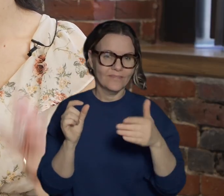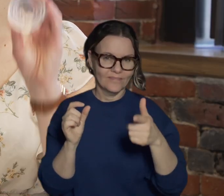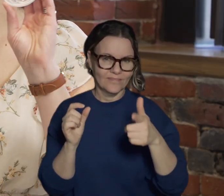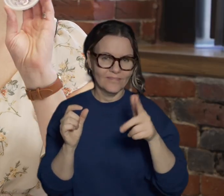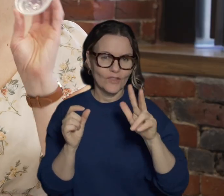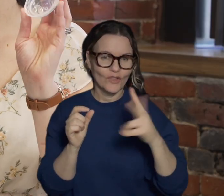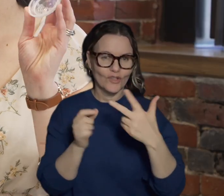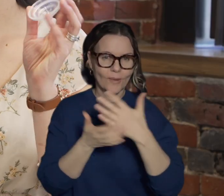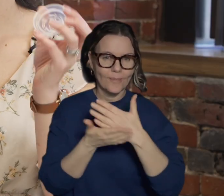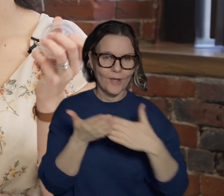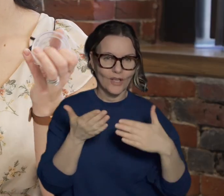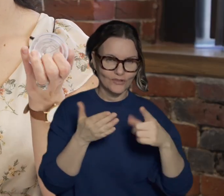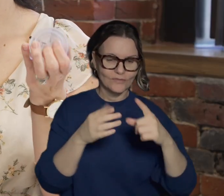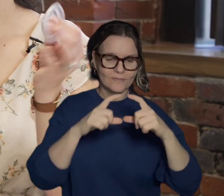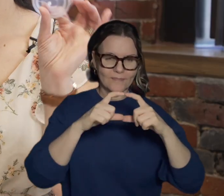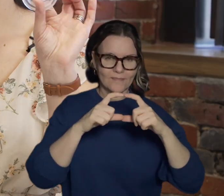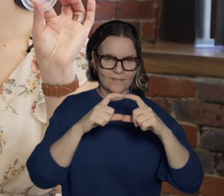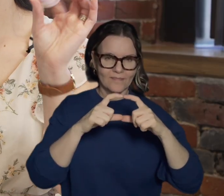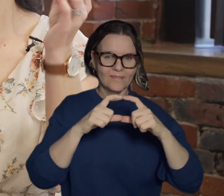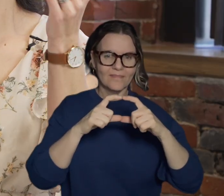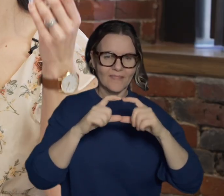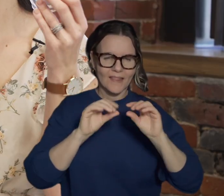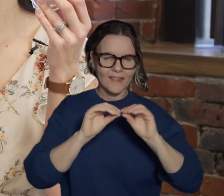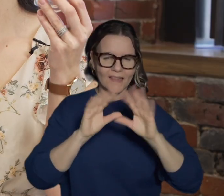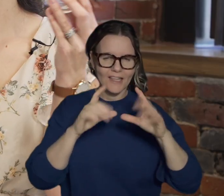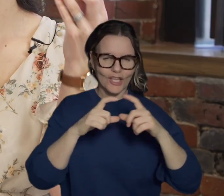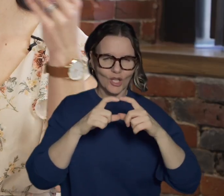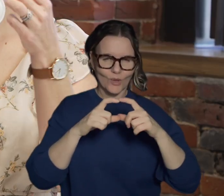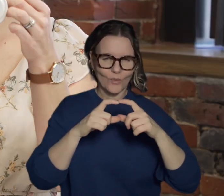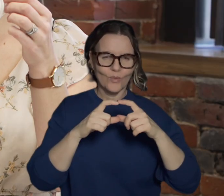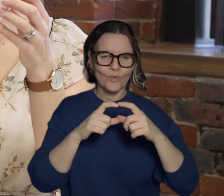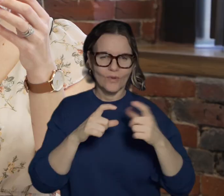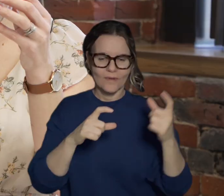you're going to take your larger clear plastic piece with the protrusion facing you bring that